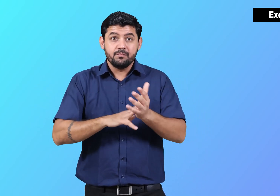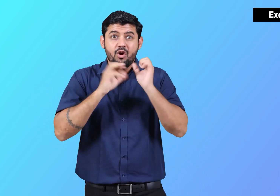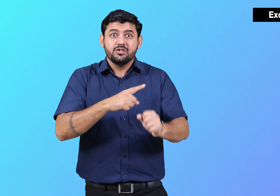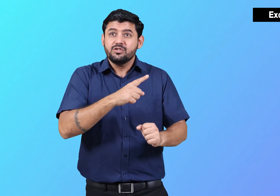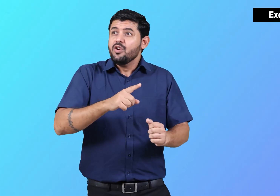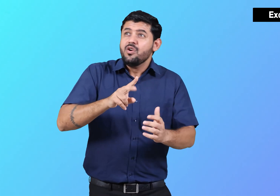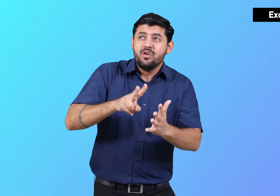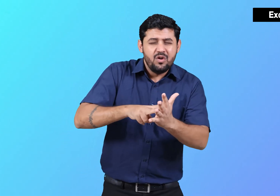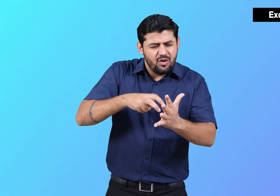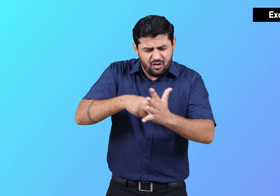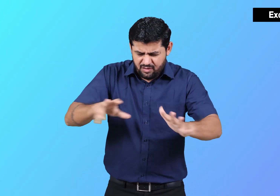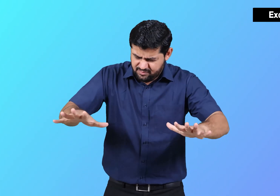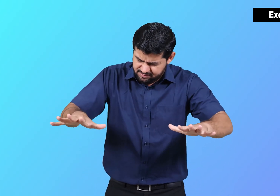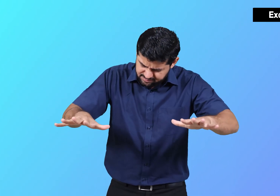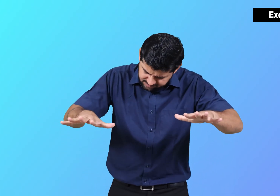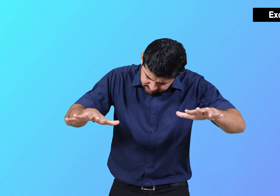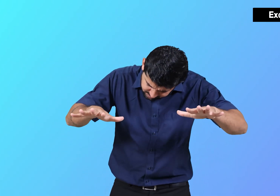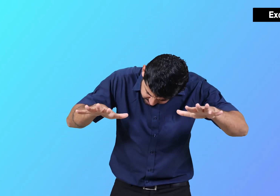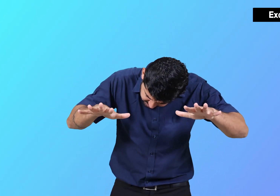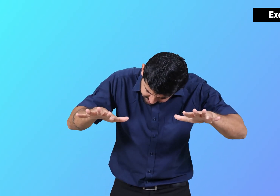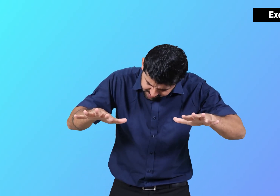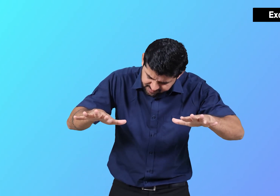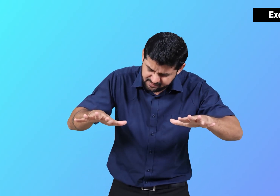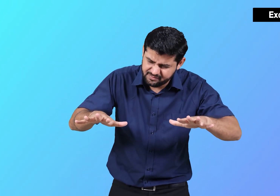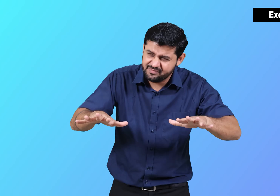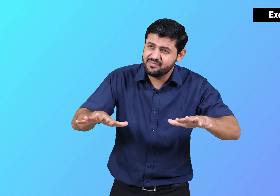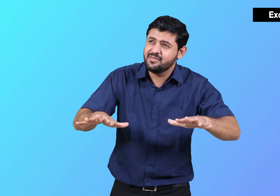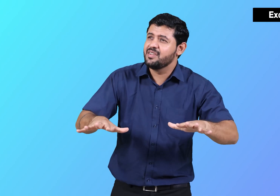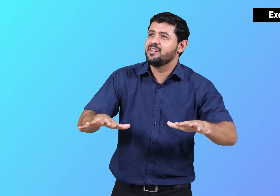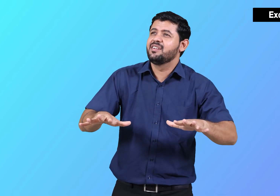Then Moses quickly bowed to the ground and worshipped the Lord.